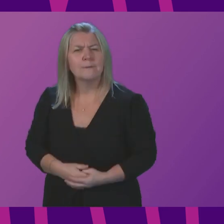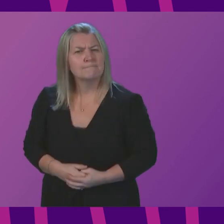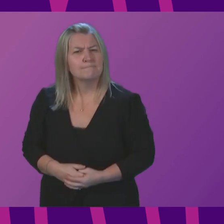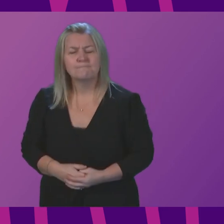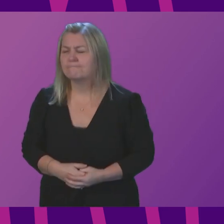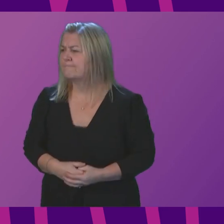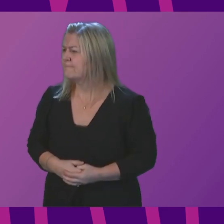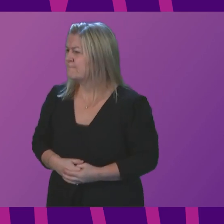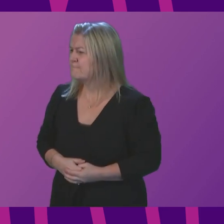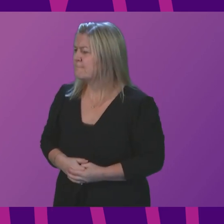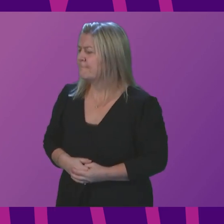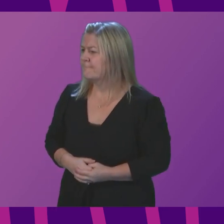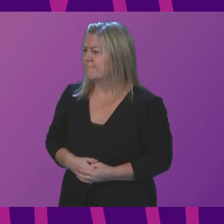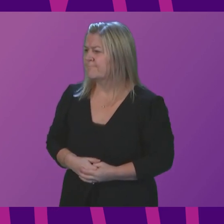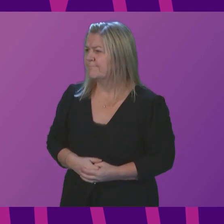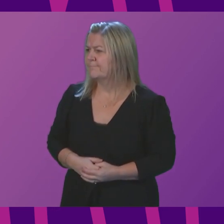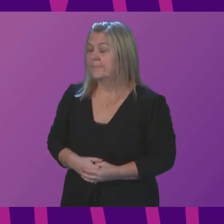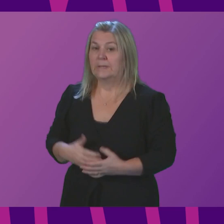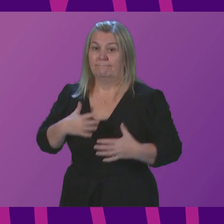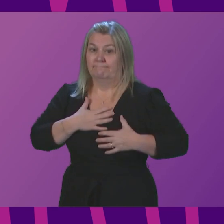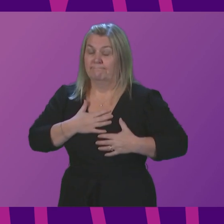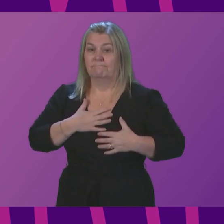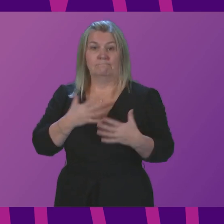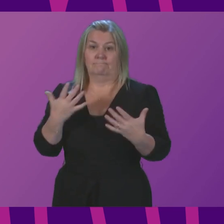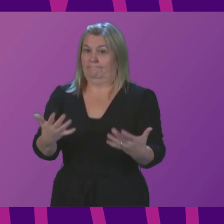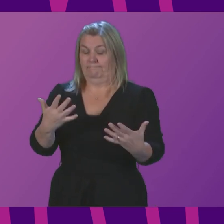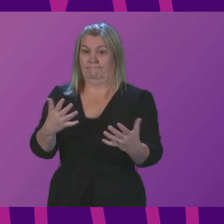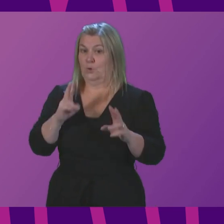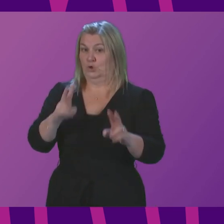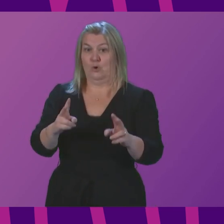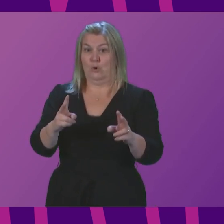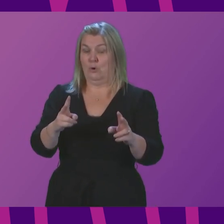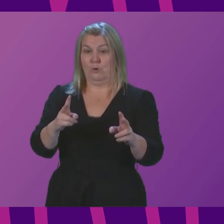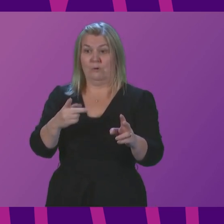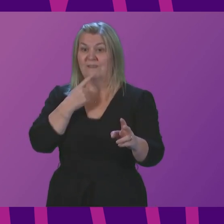I have not seen the terms of the correspondence from NHS Forth Valley that the member refers